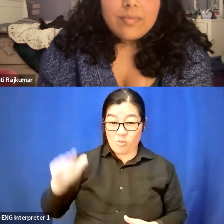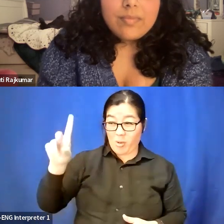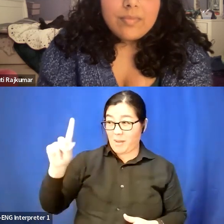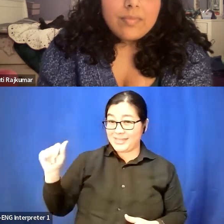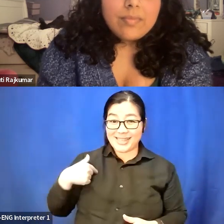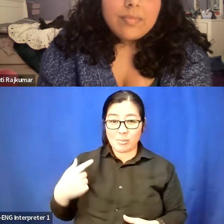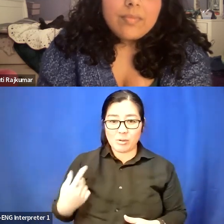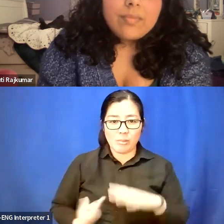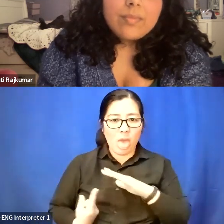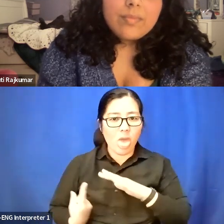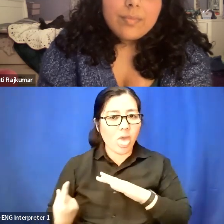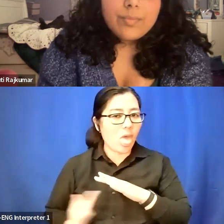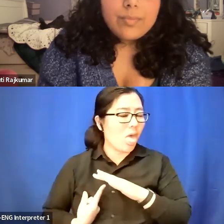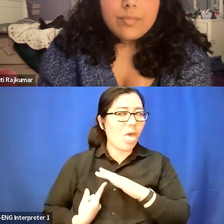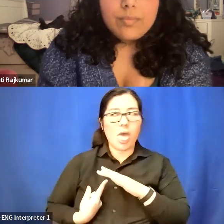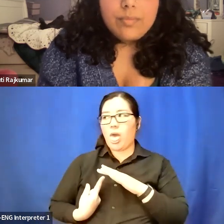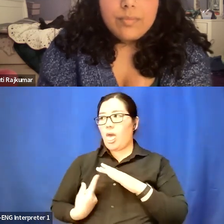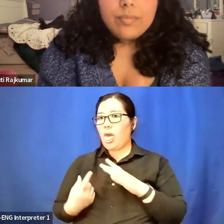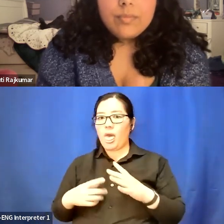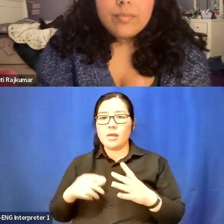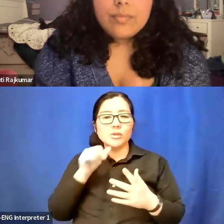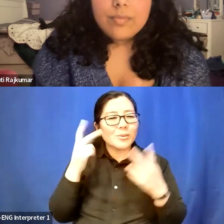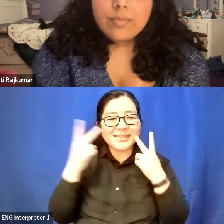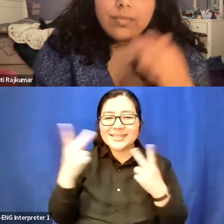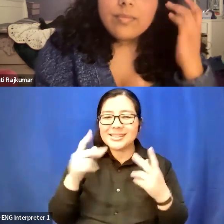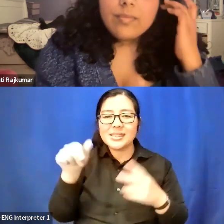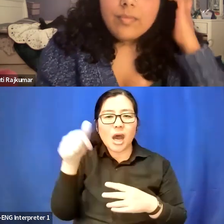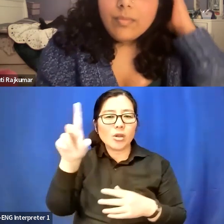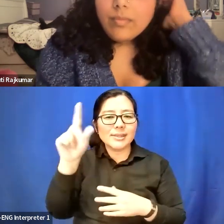especially like when you don't see other disabled people around you,